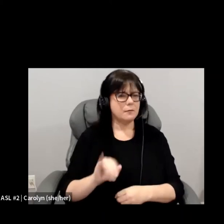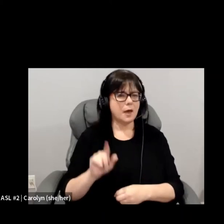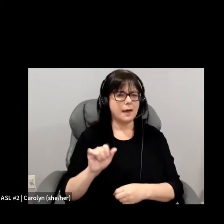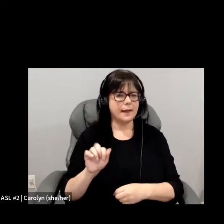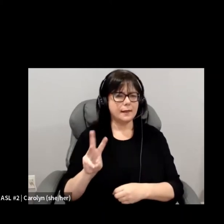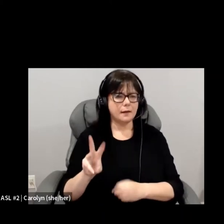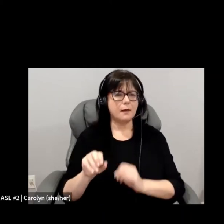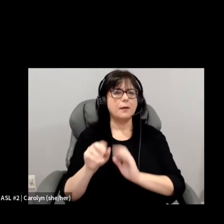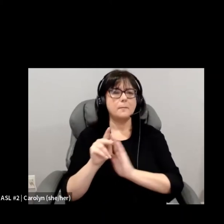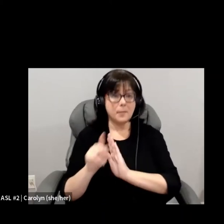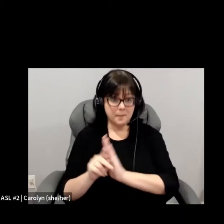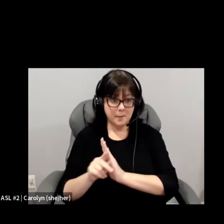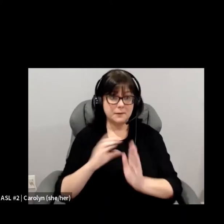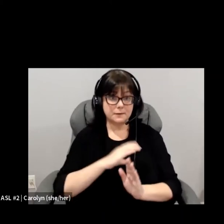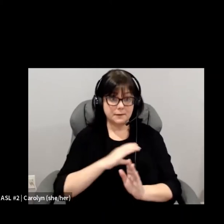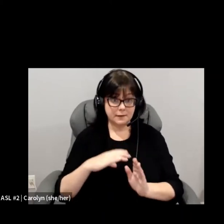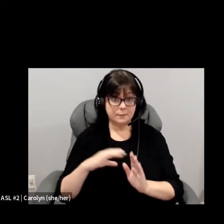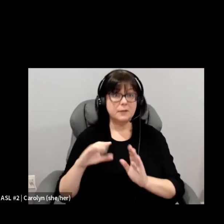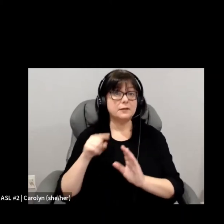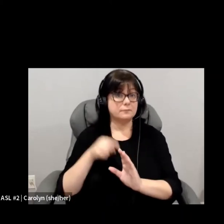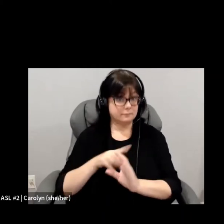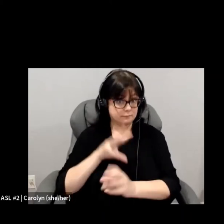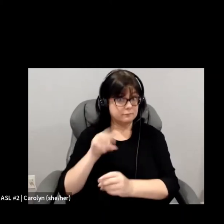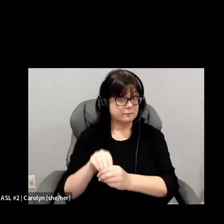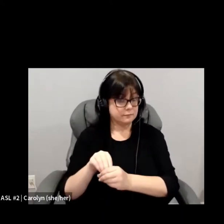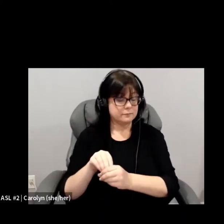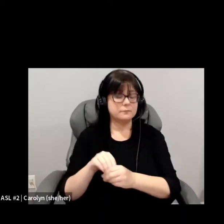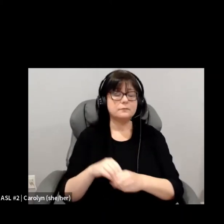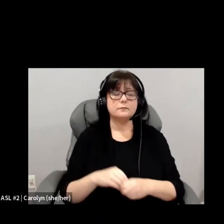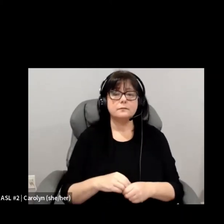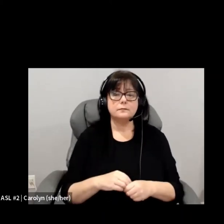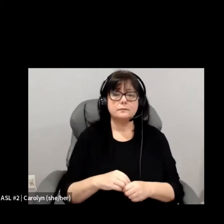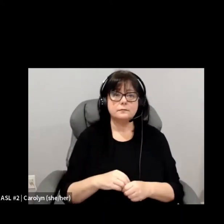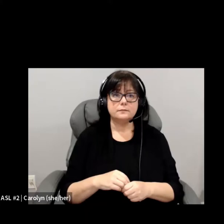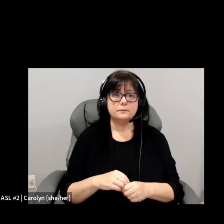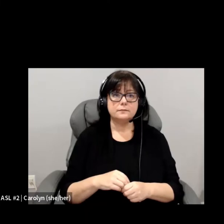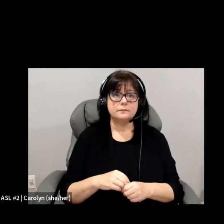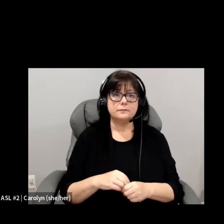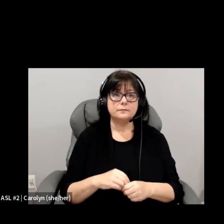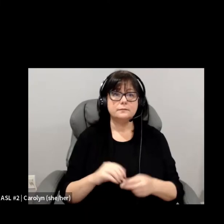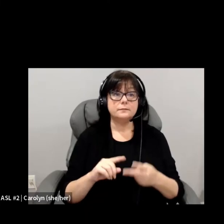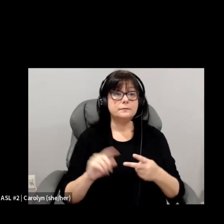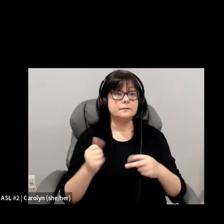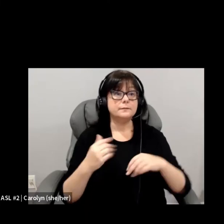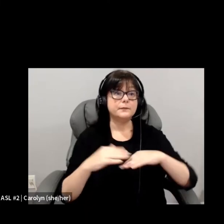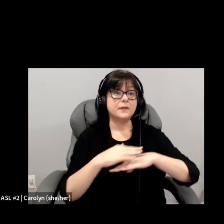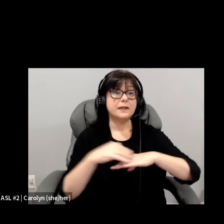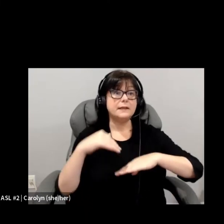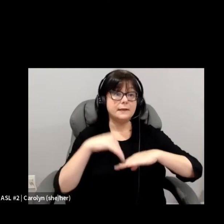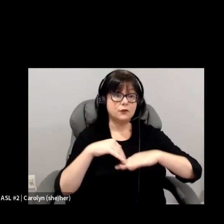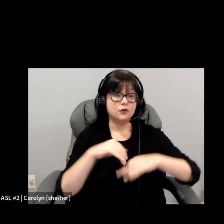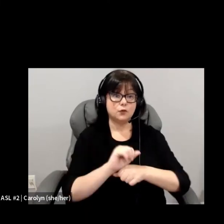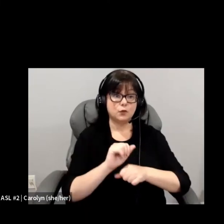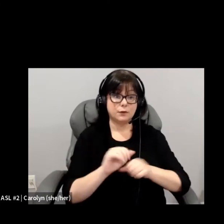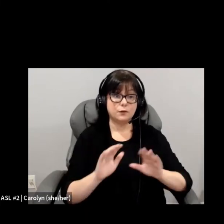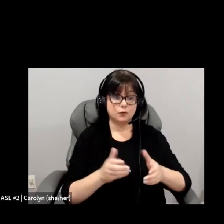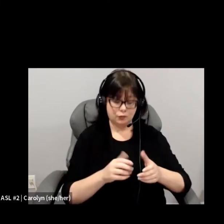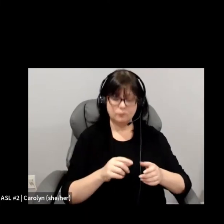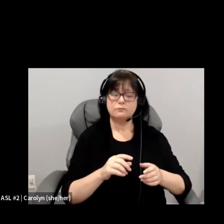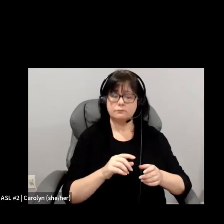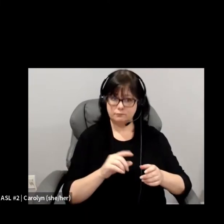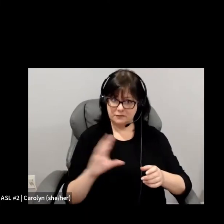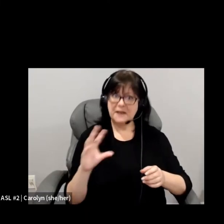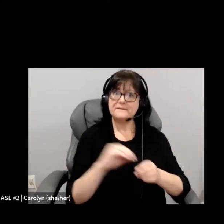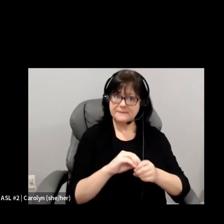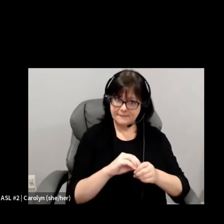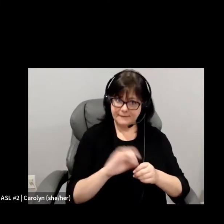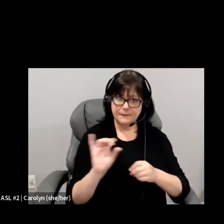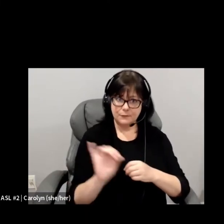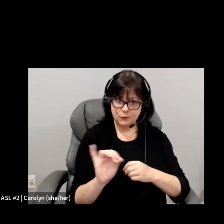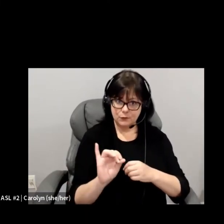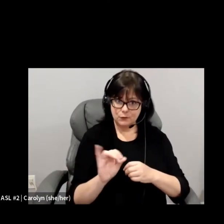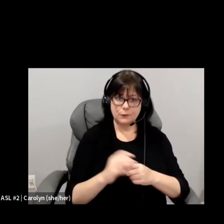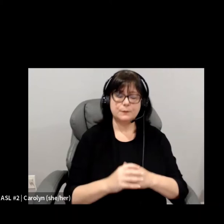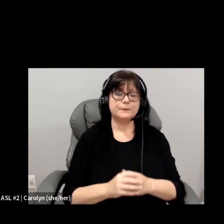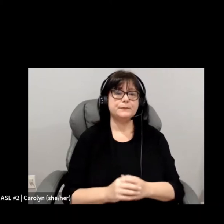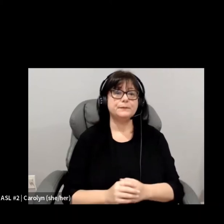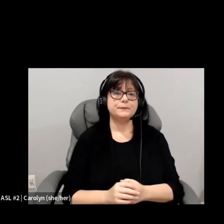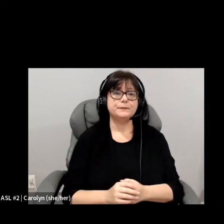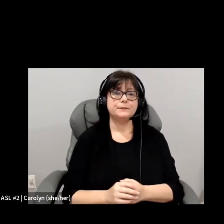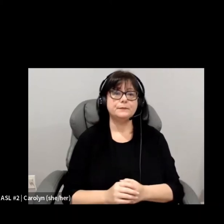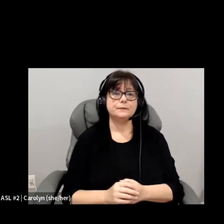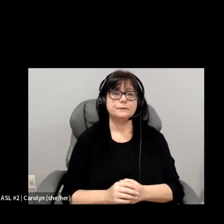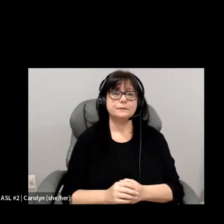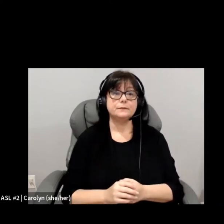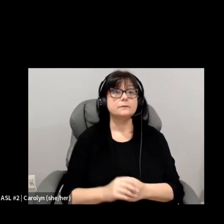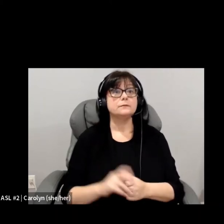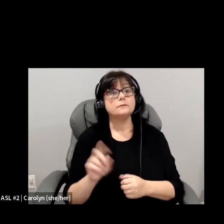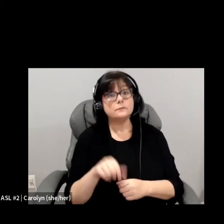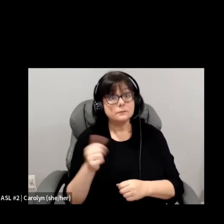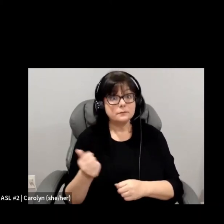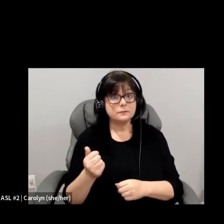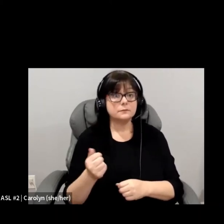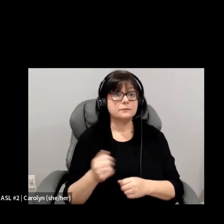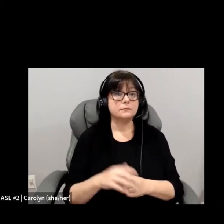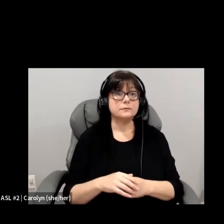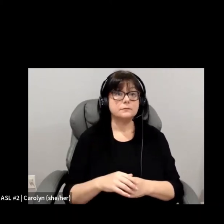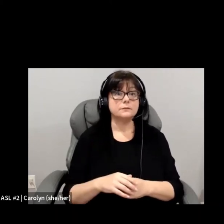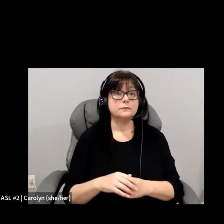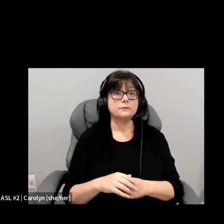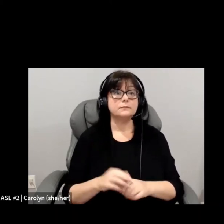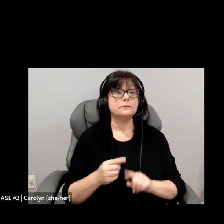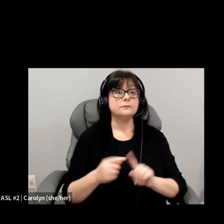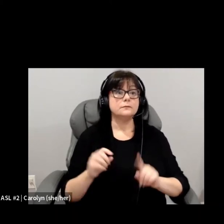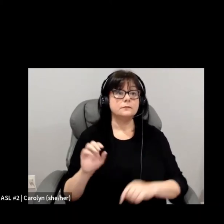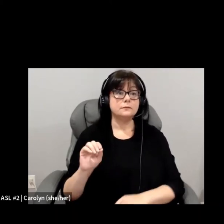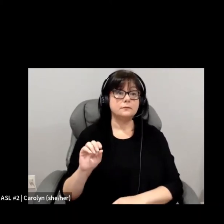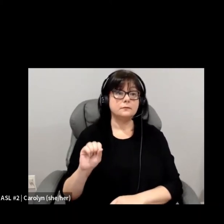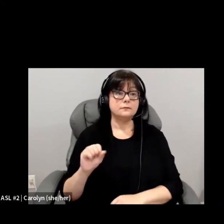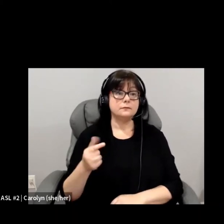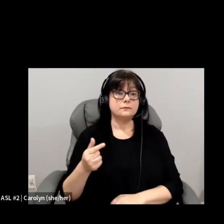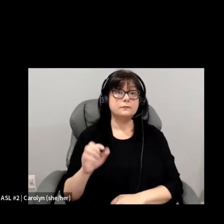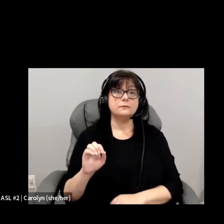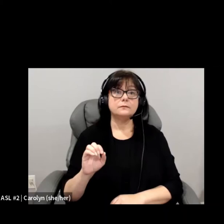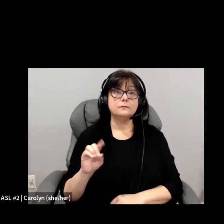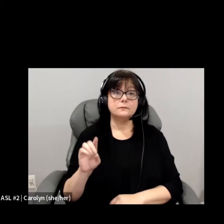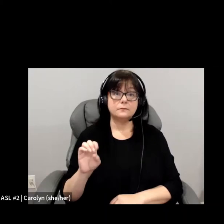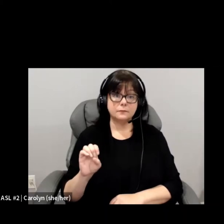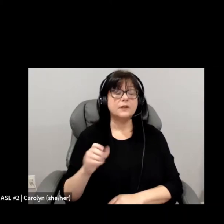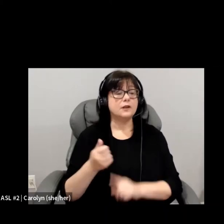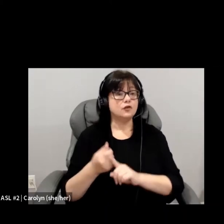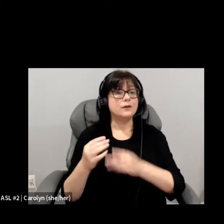AND THE INDIGENOUS WORKING GROUP, BUT SHE ALSO LED OUR OSGOODE SIDE, OUR DISABILITY